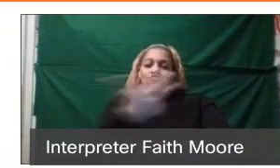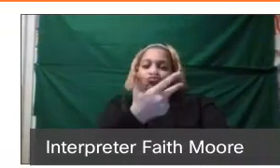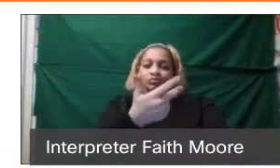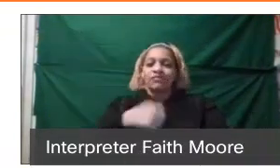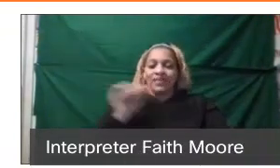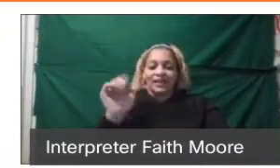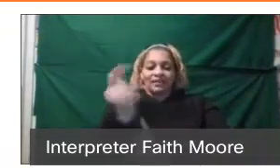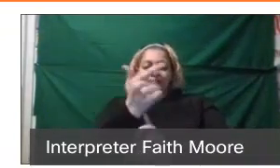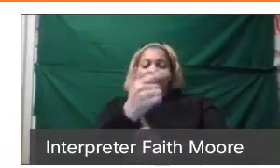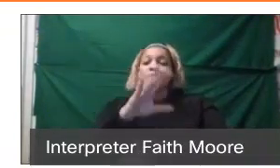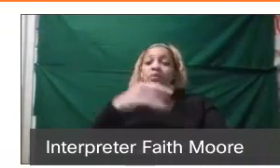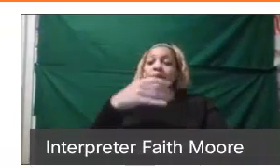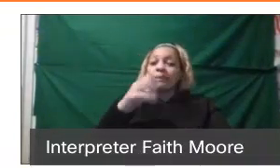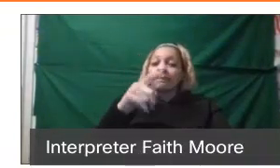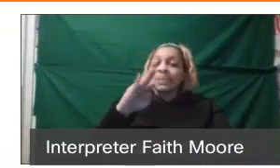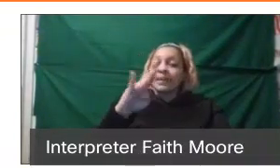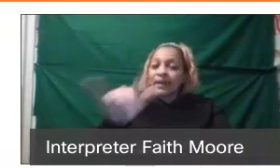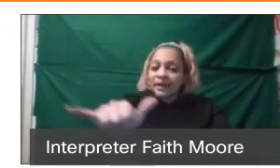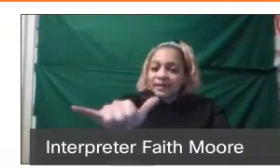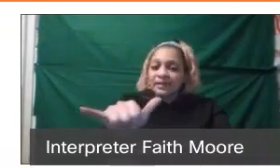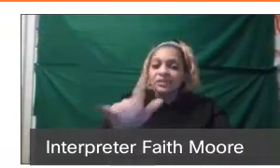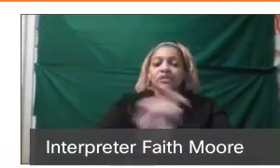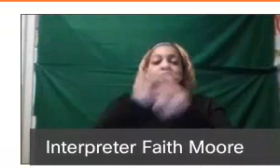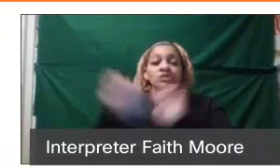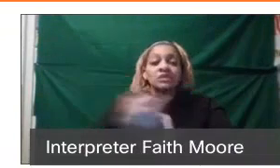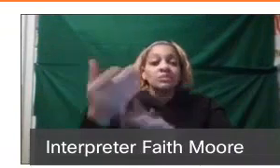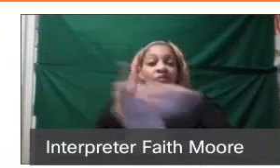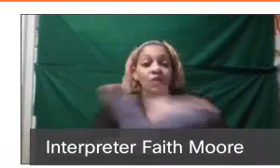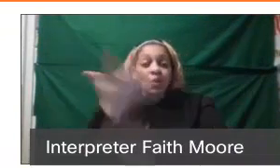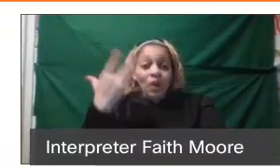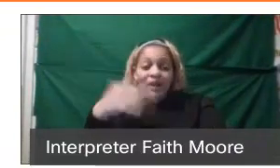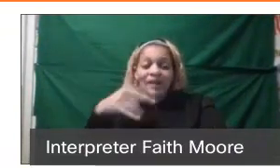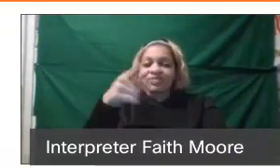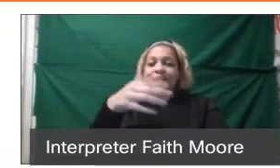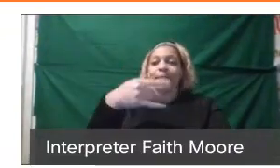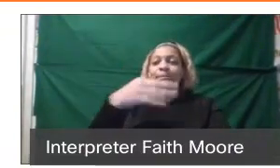This is a change from existing conditions, because Peabody street is currently 1 way west bound.